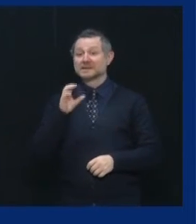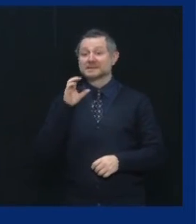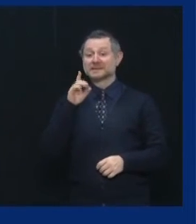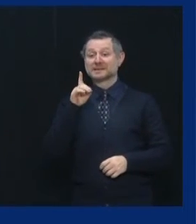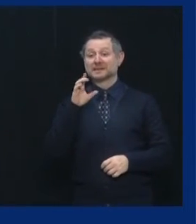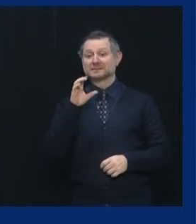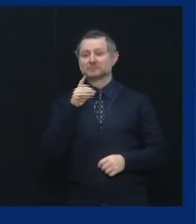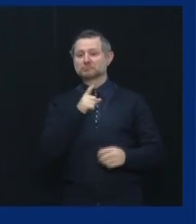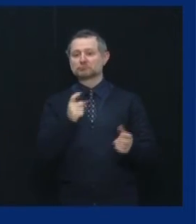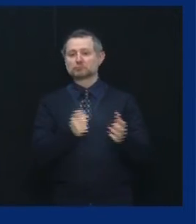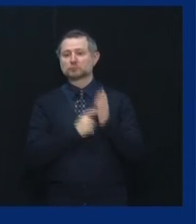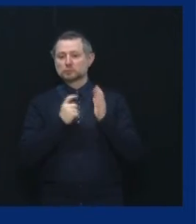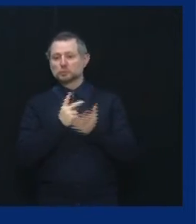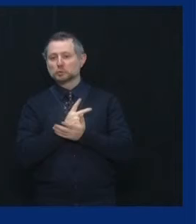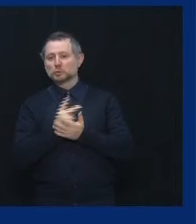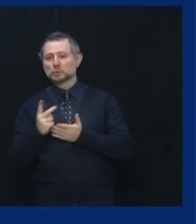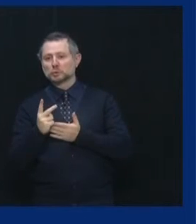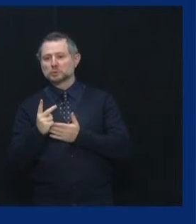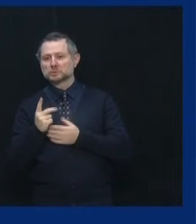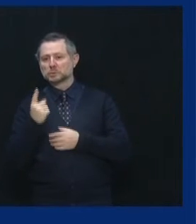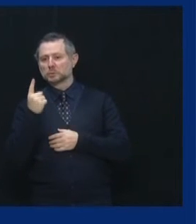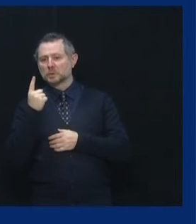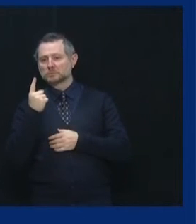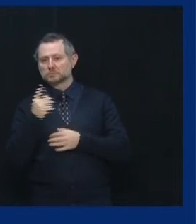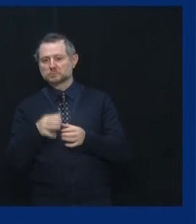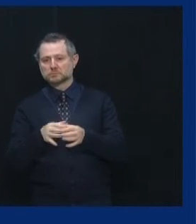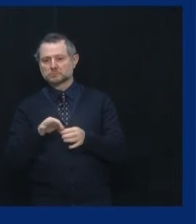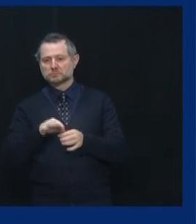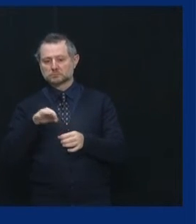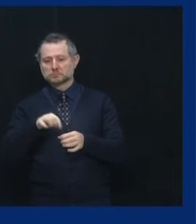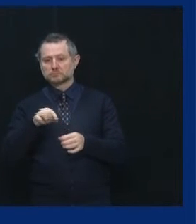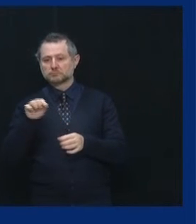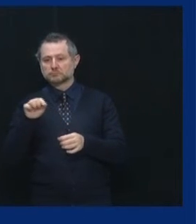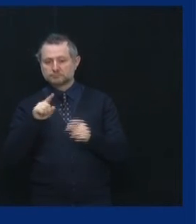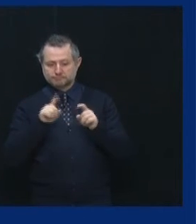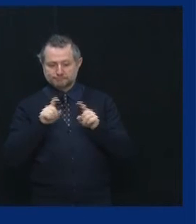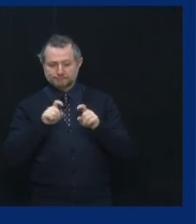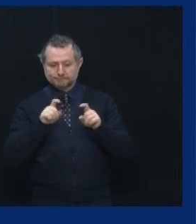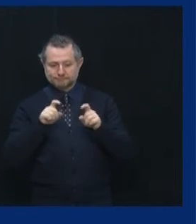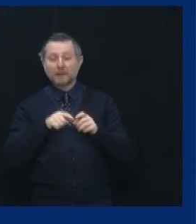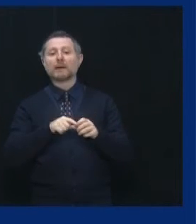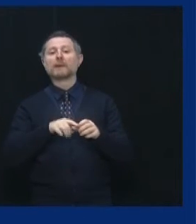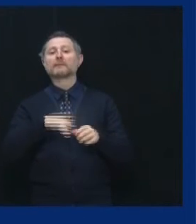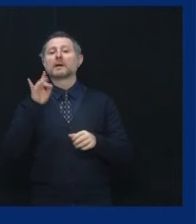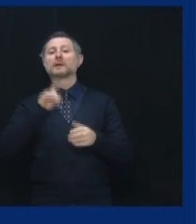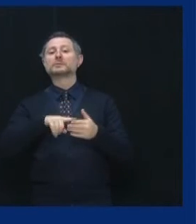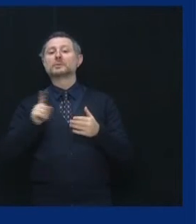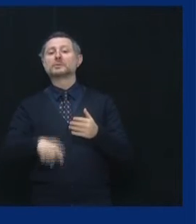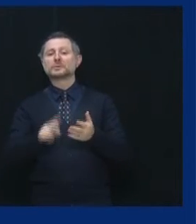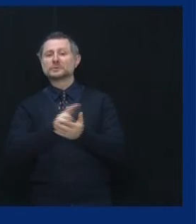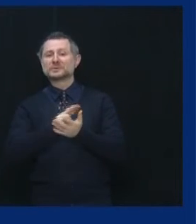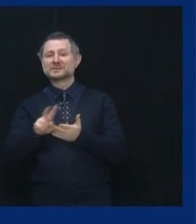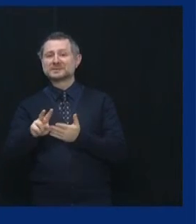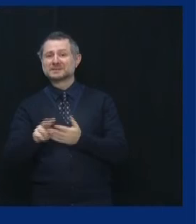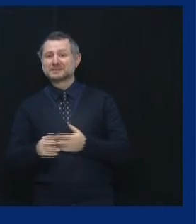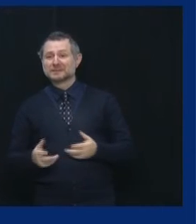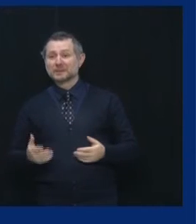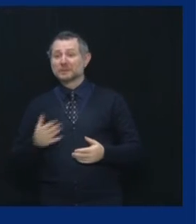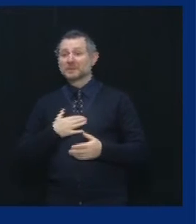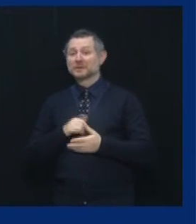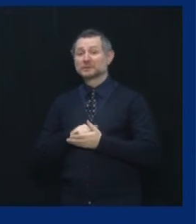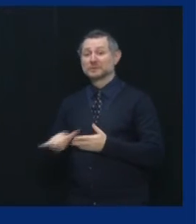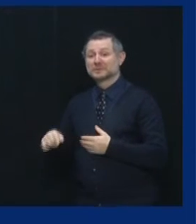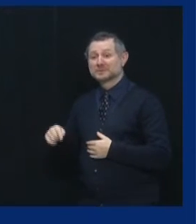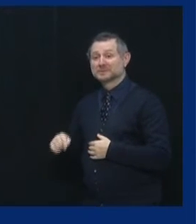COMPLICATED TEST.